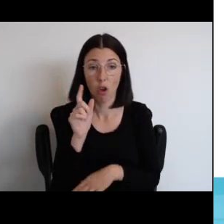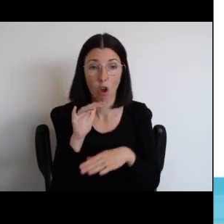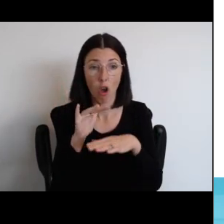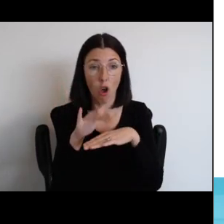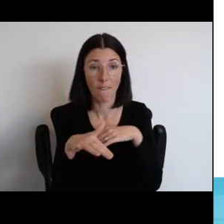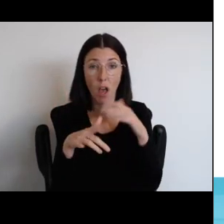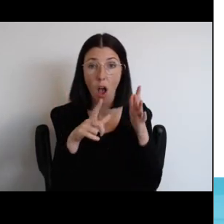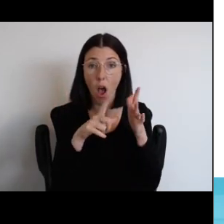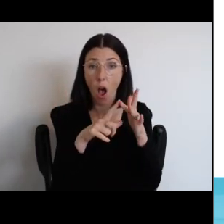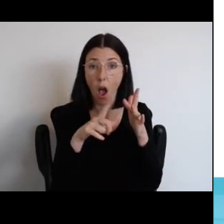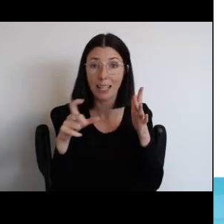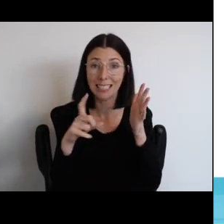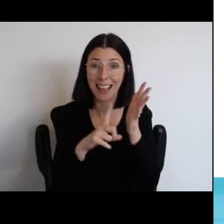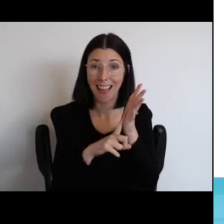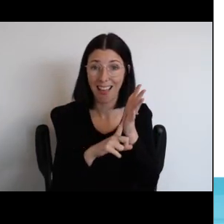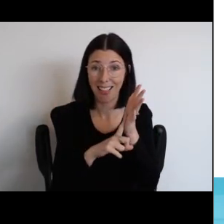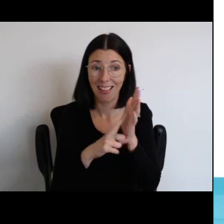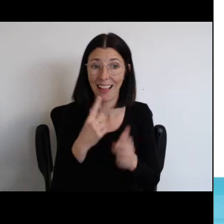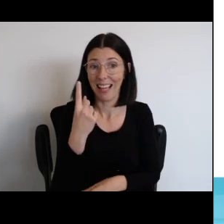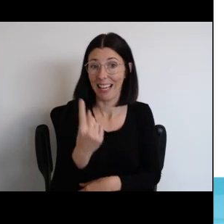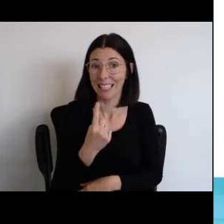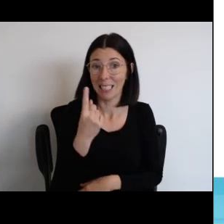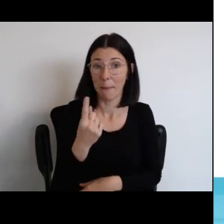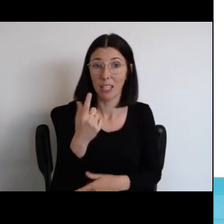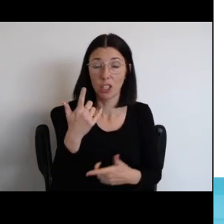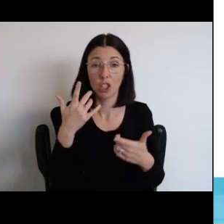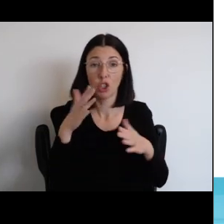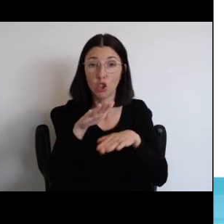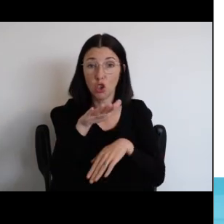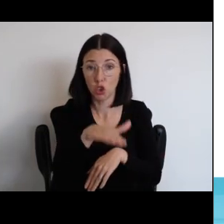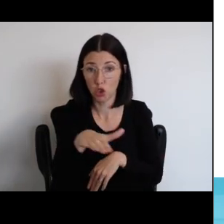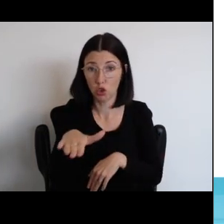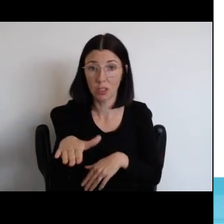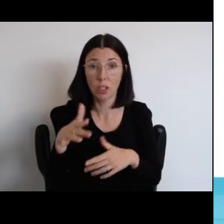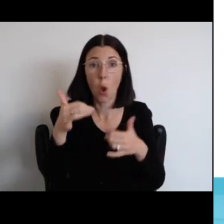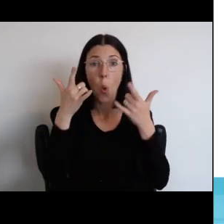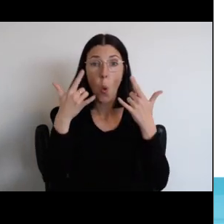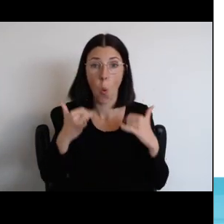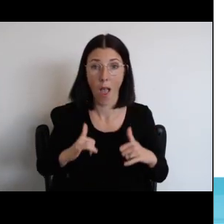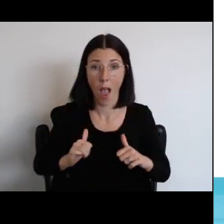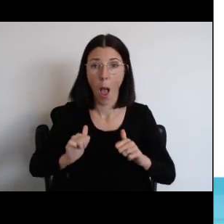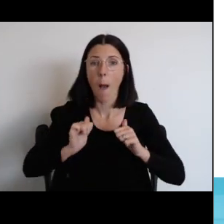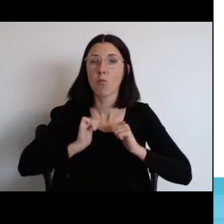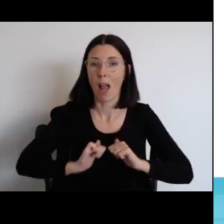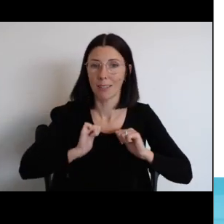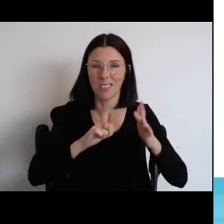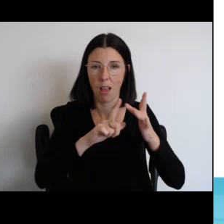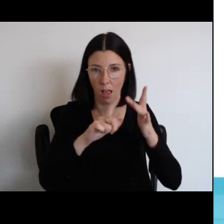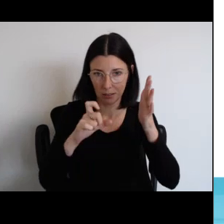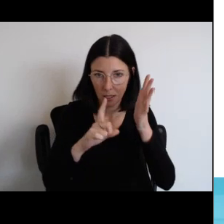independent children's lawyers practice it's never been an absolute requirement but um I